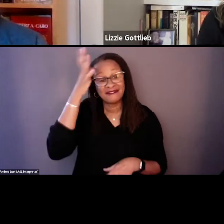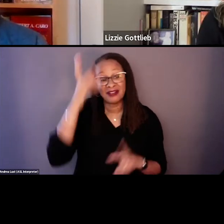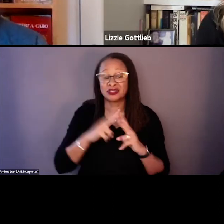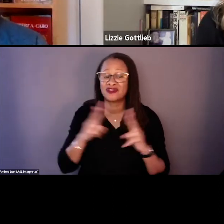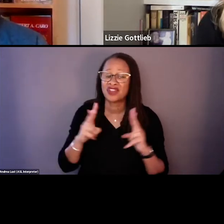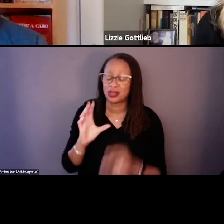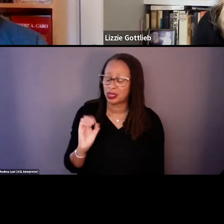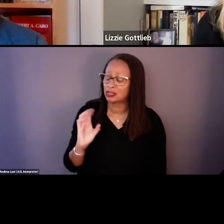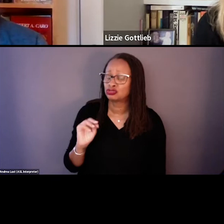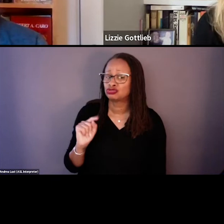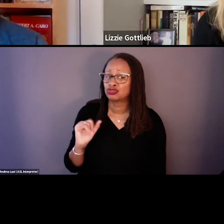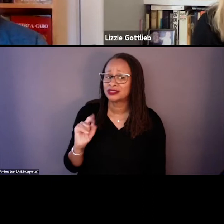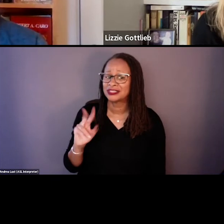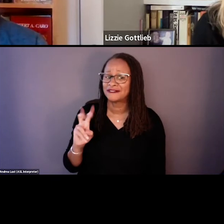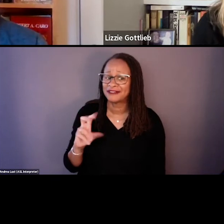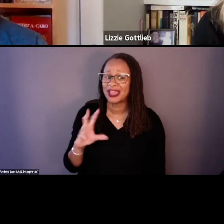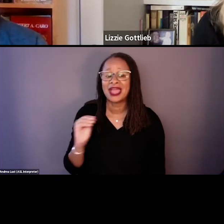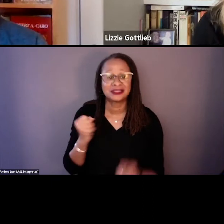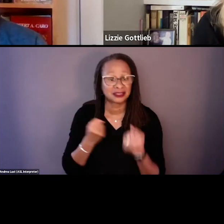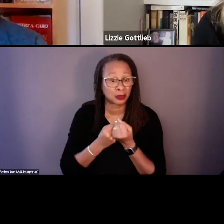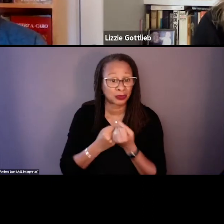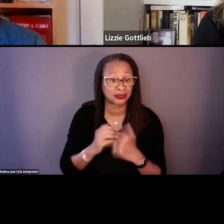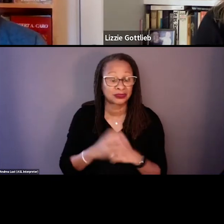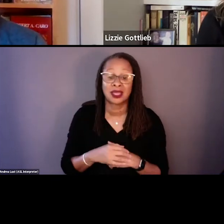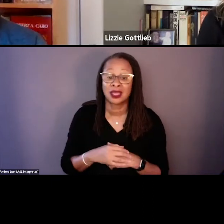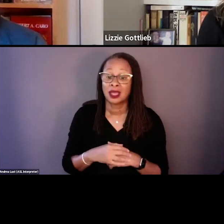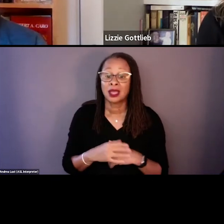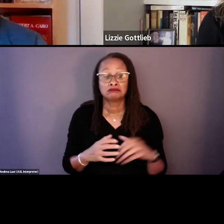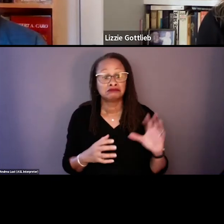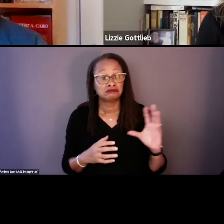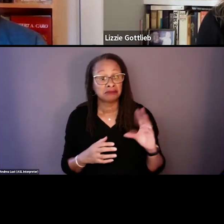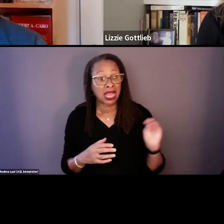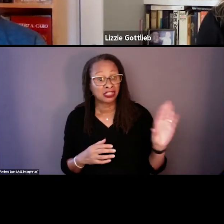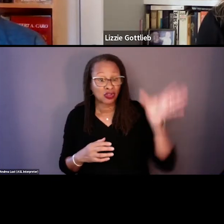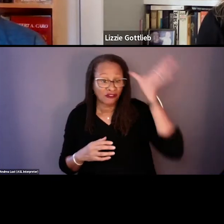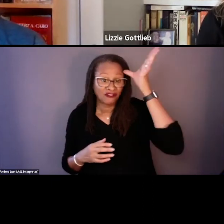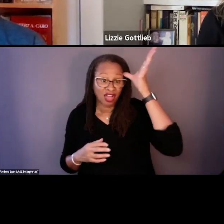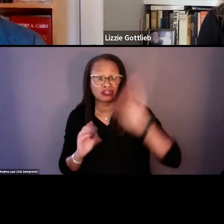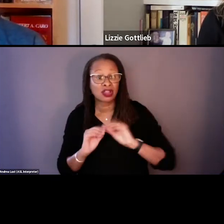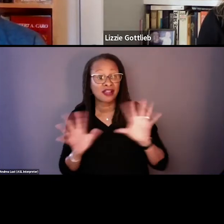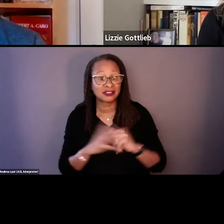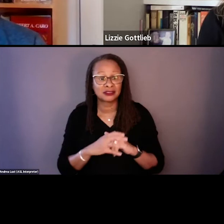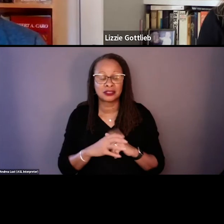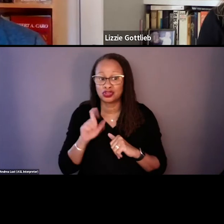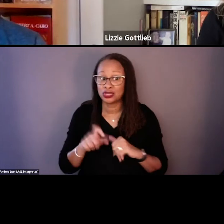he was mostly just very constructive and supportive. Well, you know, he does clarify, which I think is probably good for a lot of people who don't know what editors do,